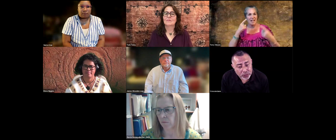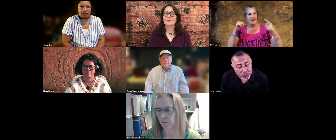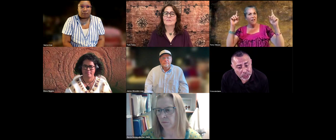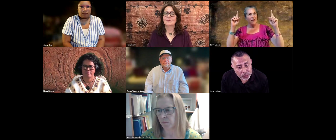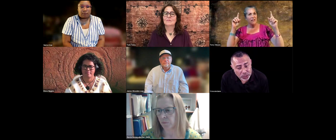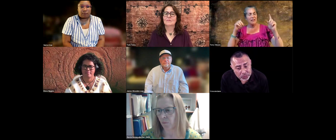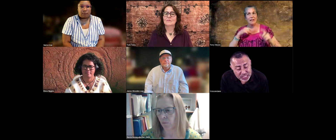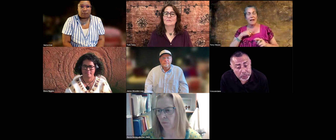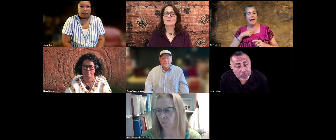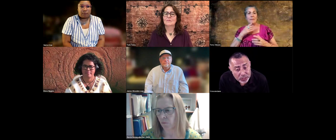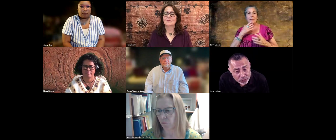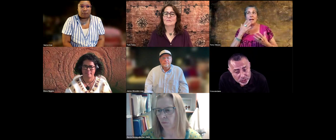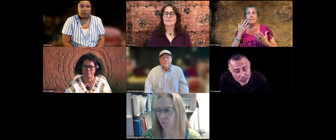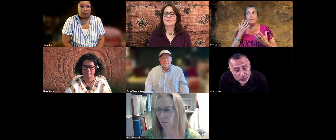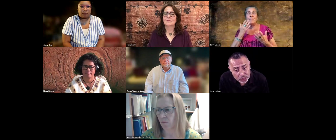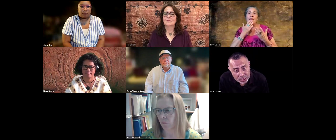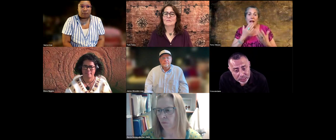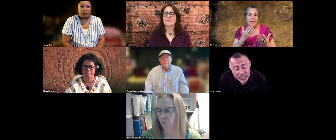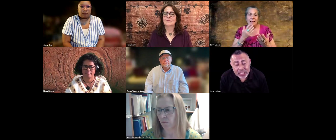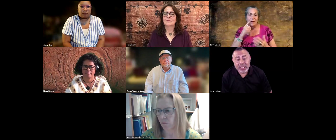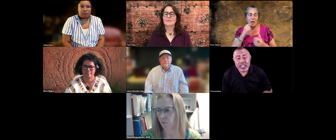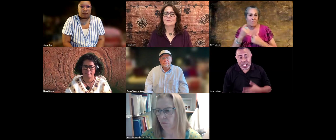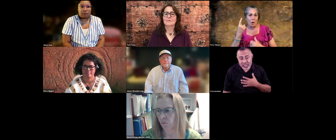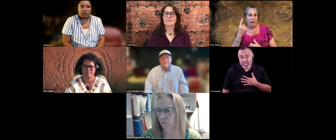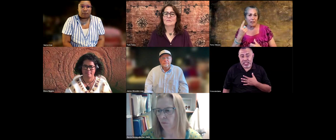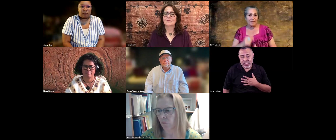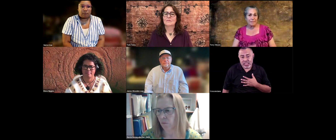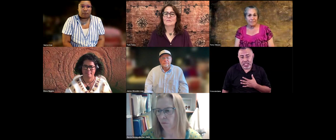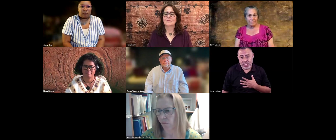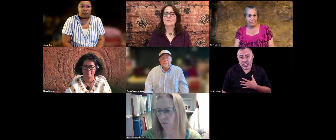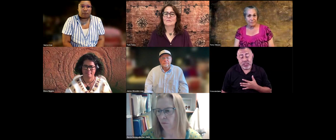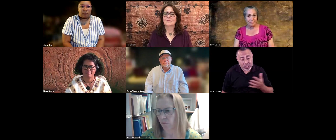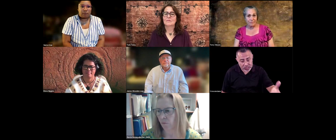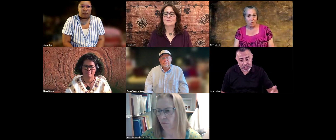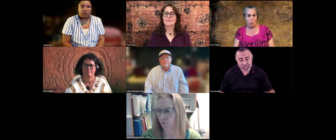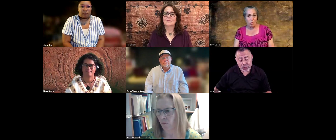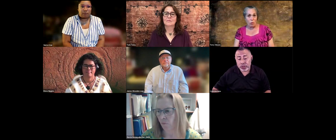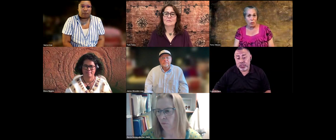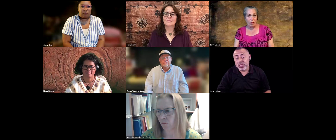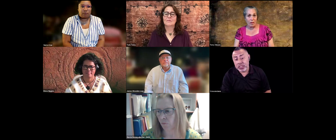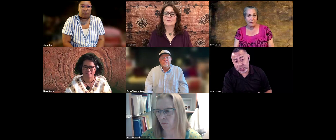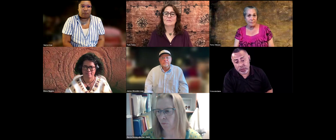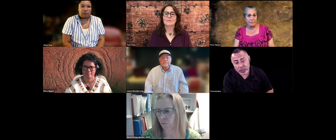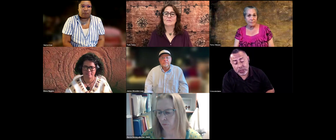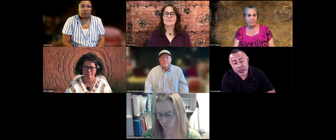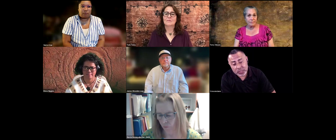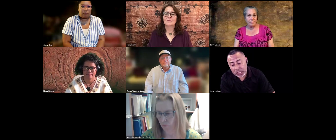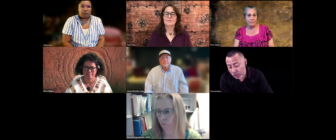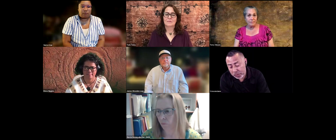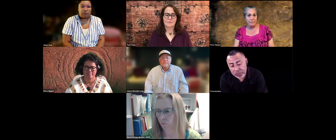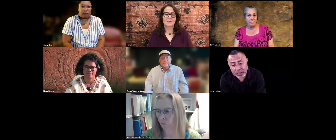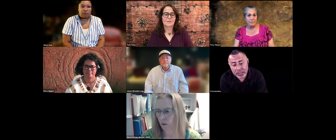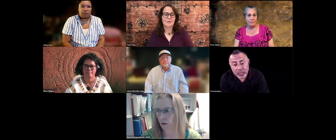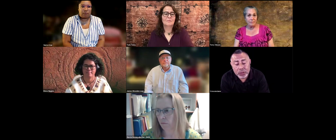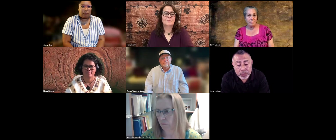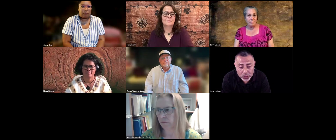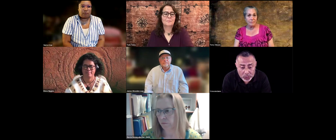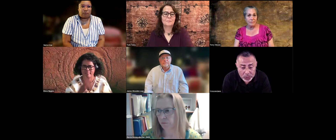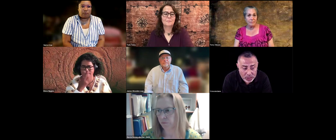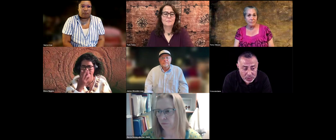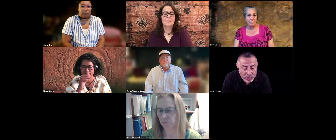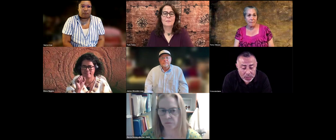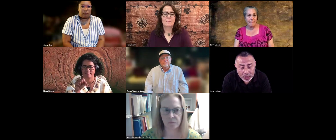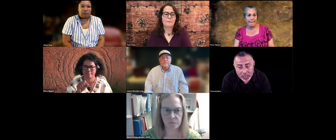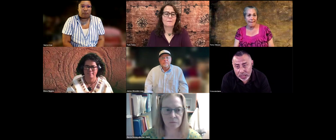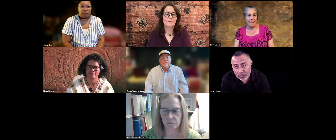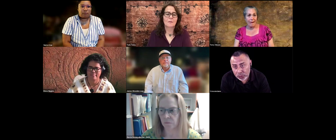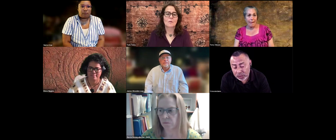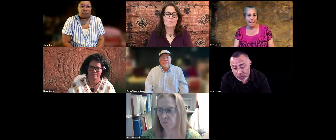Especially if they're from the community because it benefits our community. And then I take that success, their success personally as well, because I know I'm impacting both.